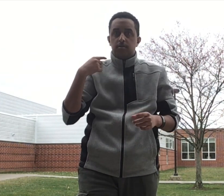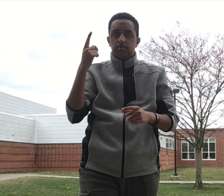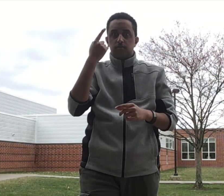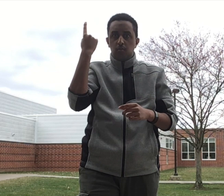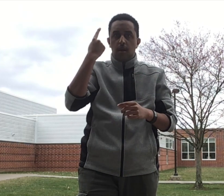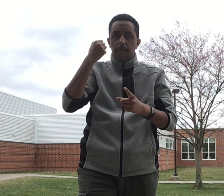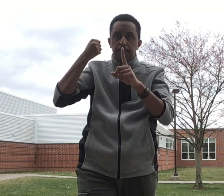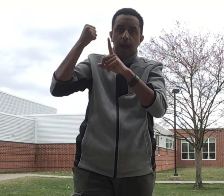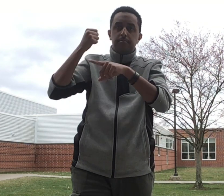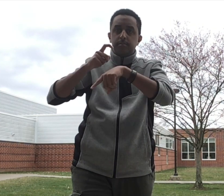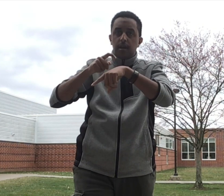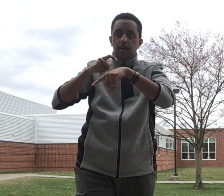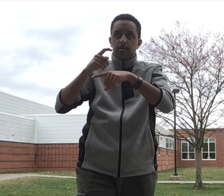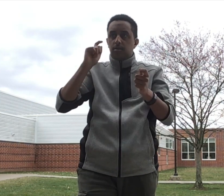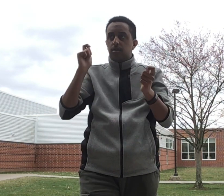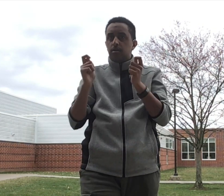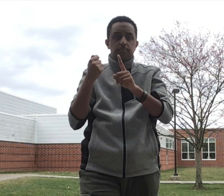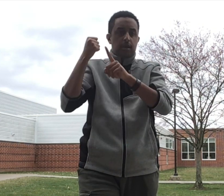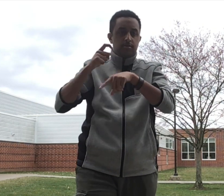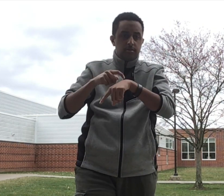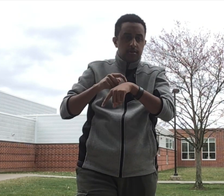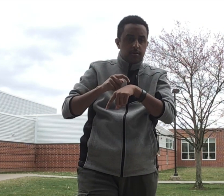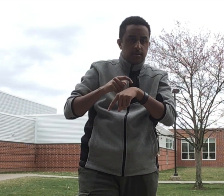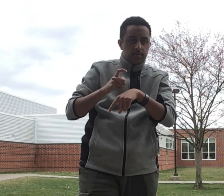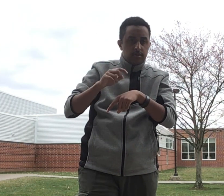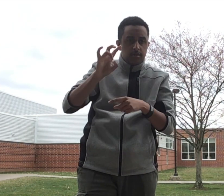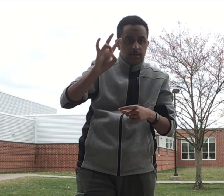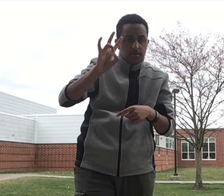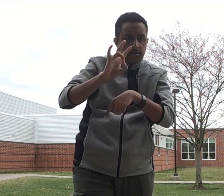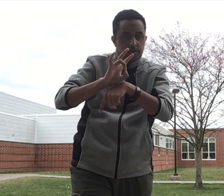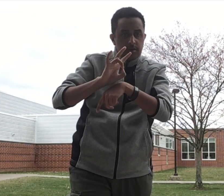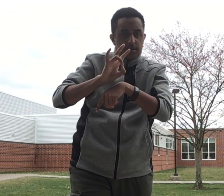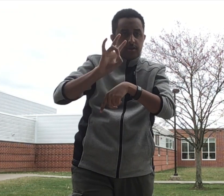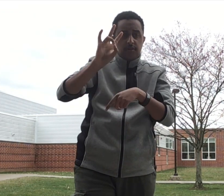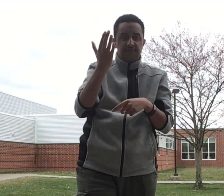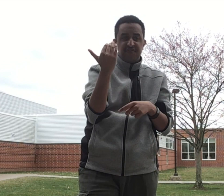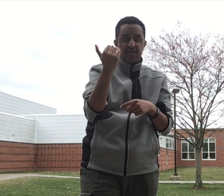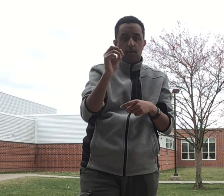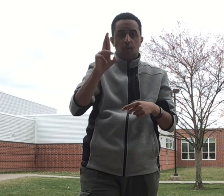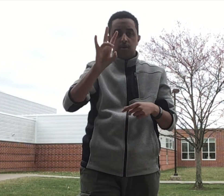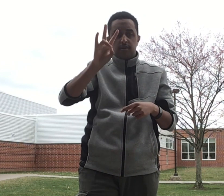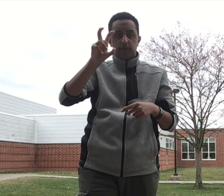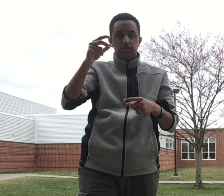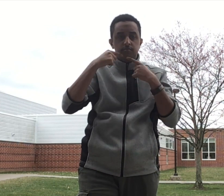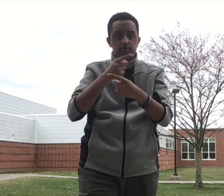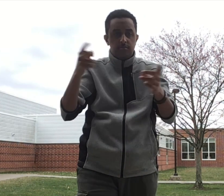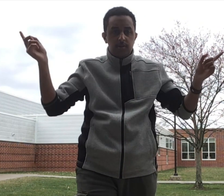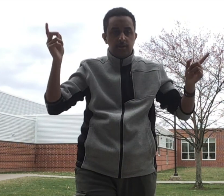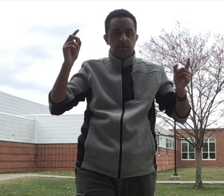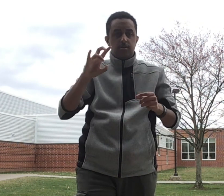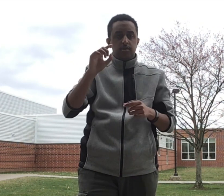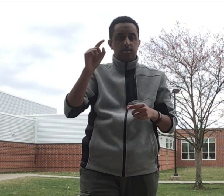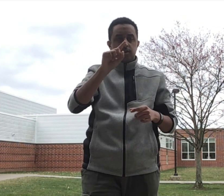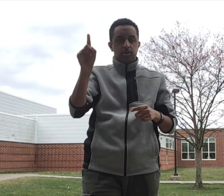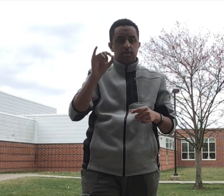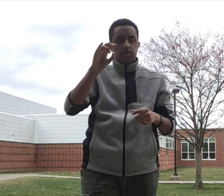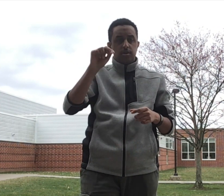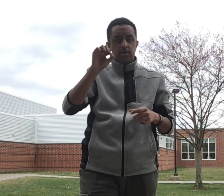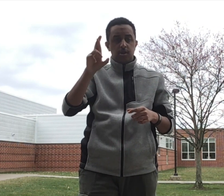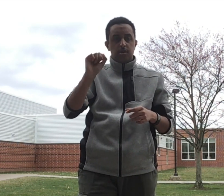told everyone that the time is now. That was the time to make big impacts between 7:15 and 7:30.